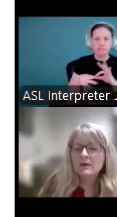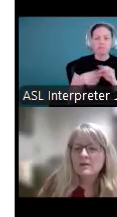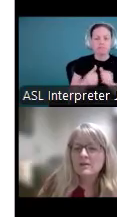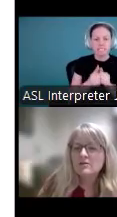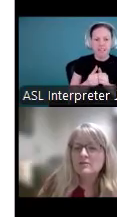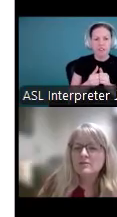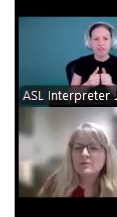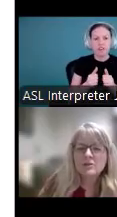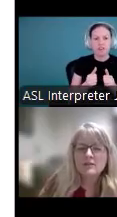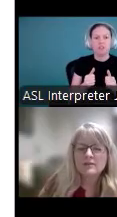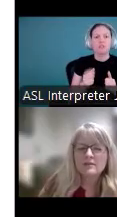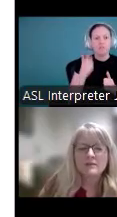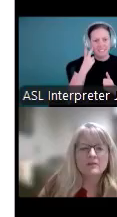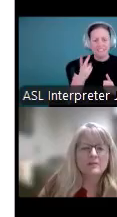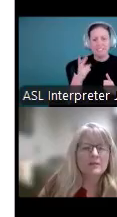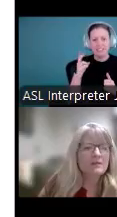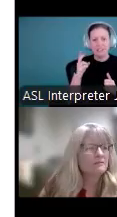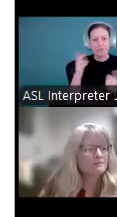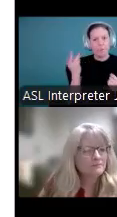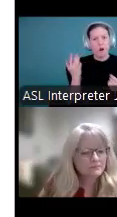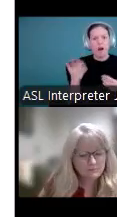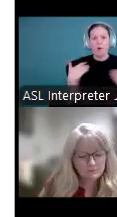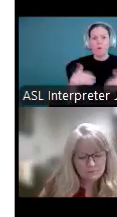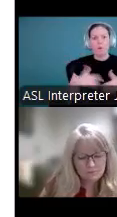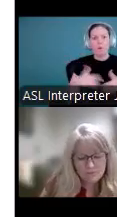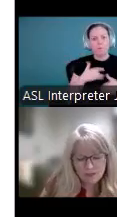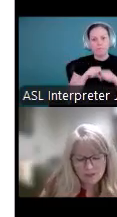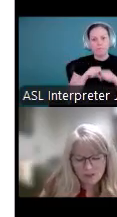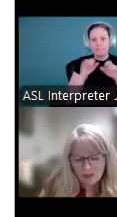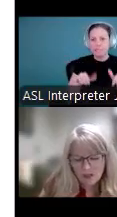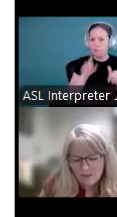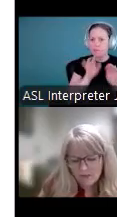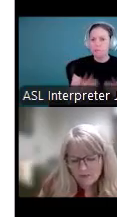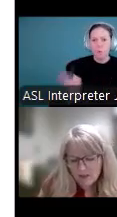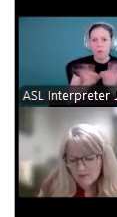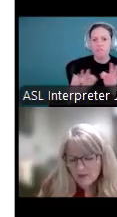foundational for childhood development a The other thing I